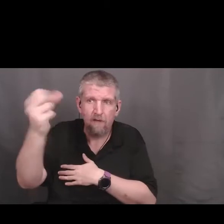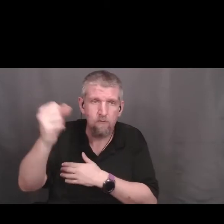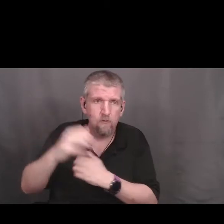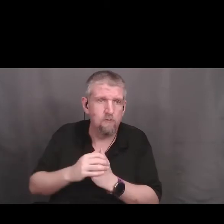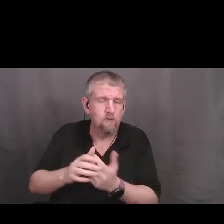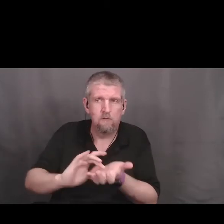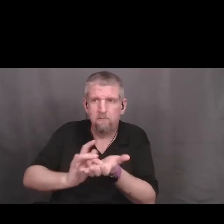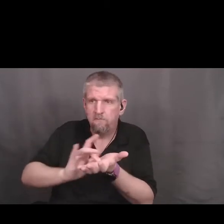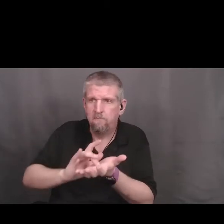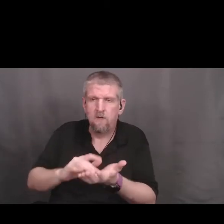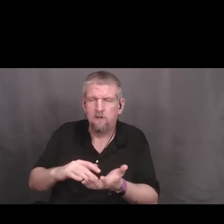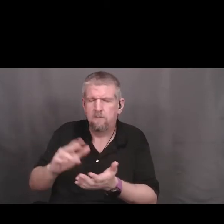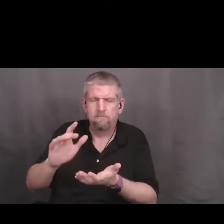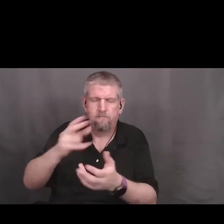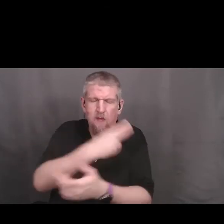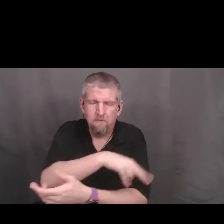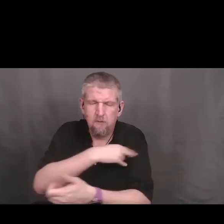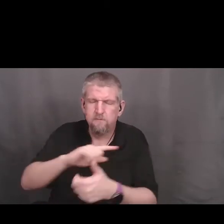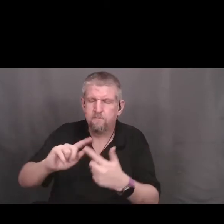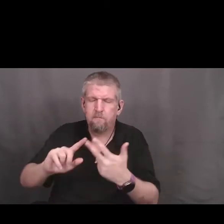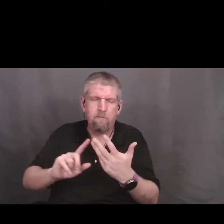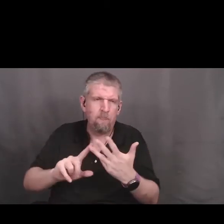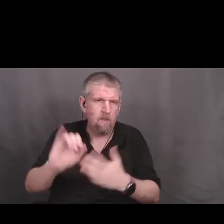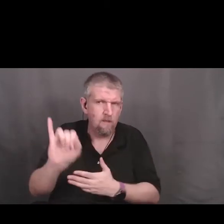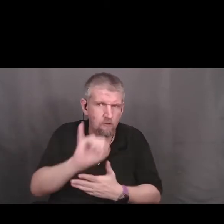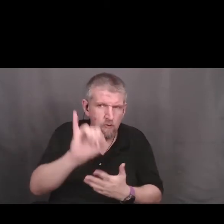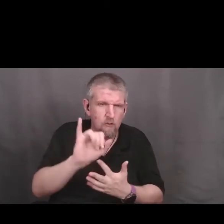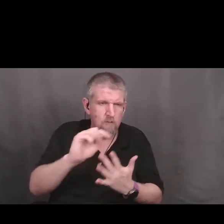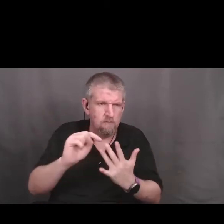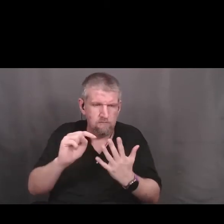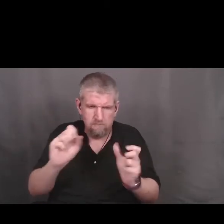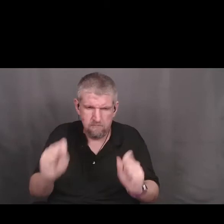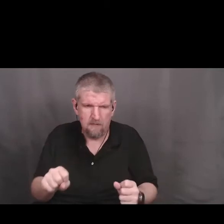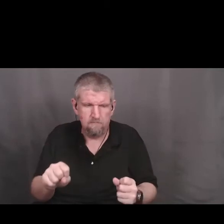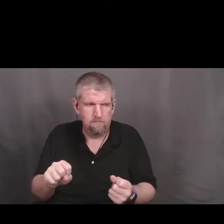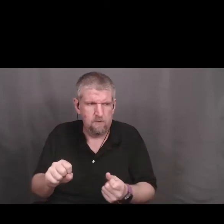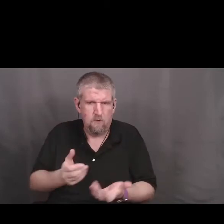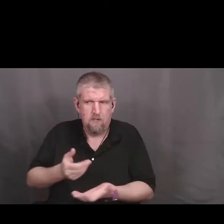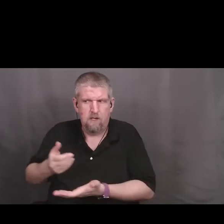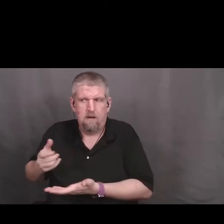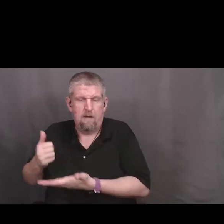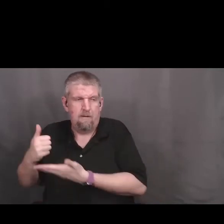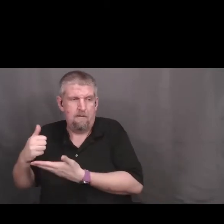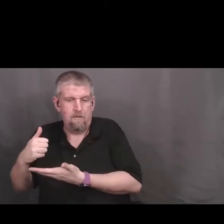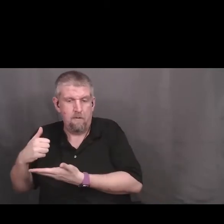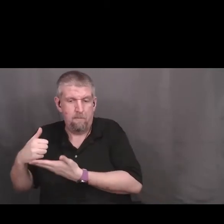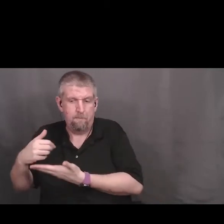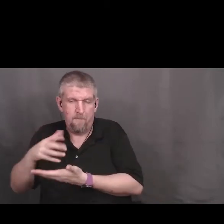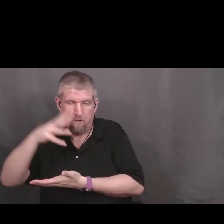or insurance, so this document really helps the parent that is supporting the student,